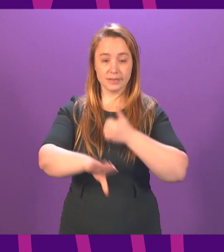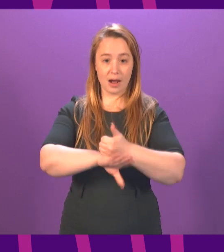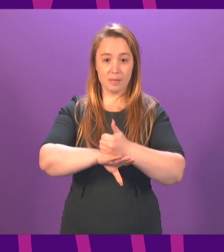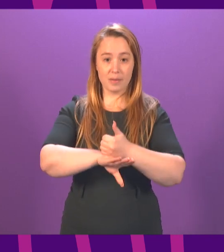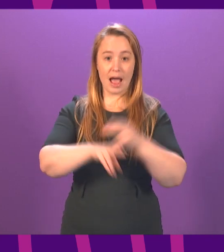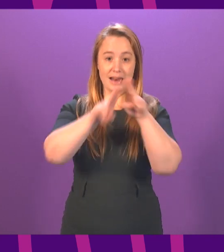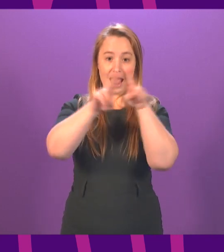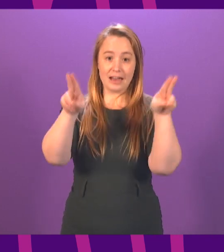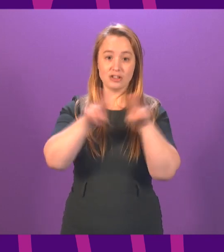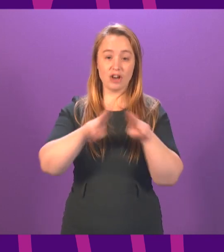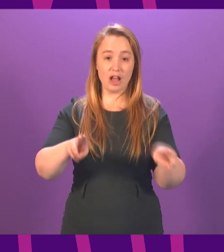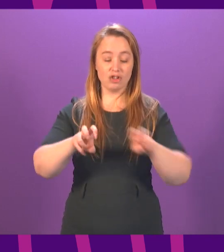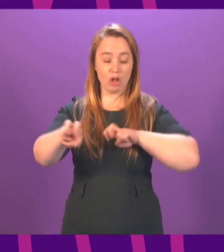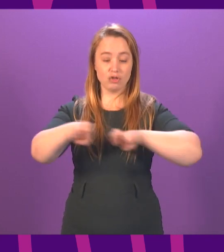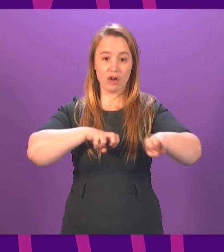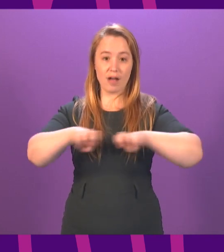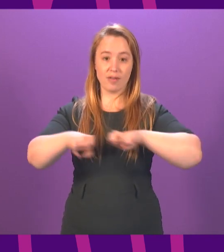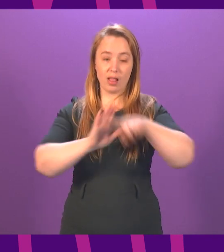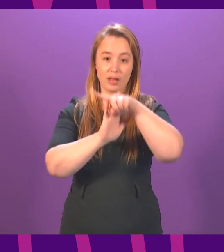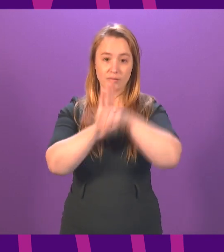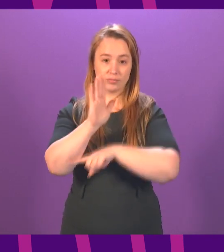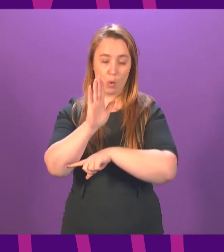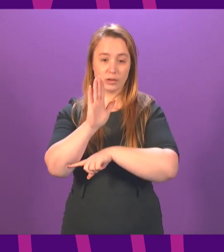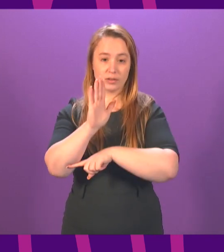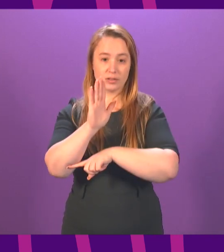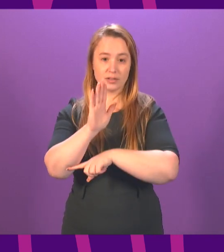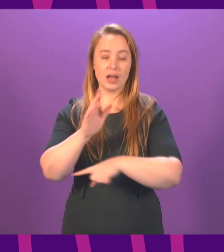management of Edinburgh airport, who learned about it only while watching the lunchtime briefing on